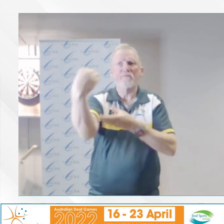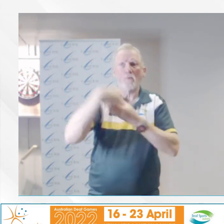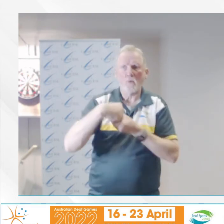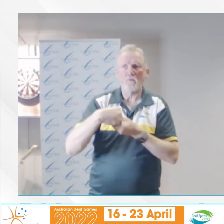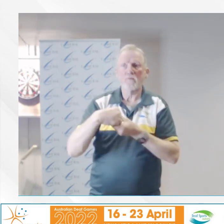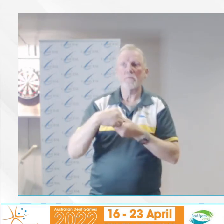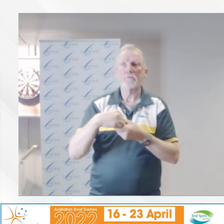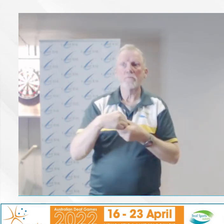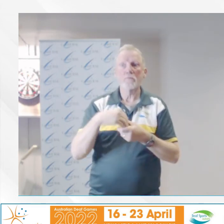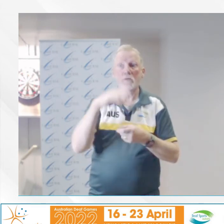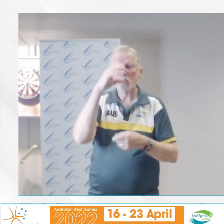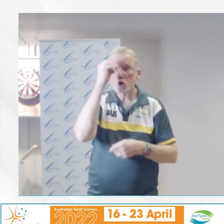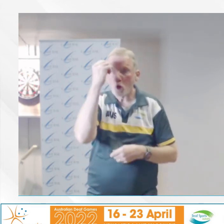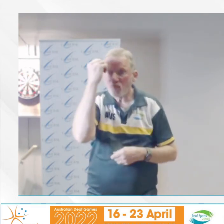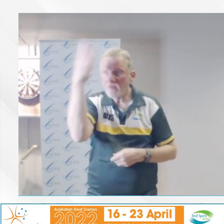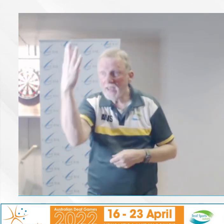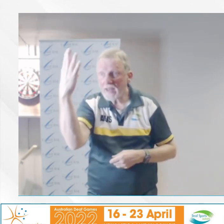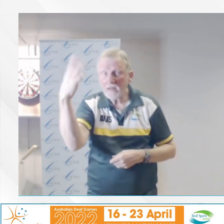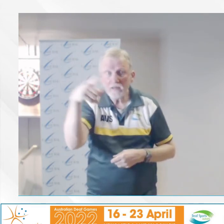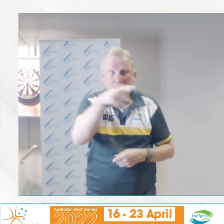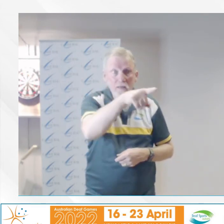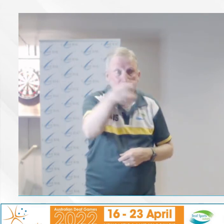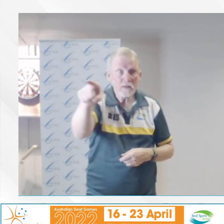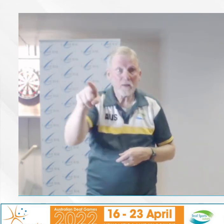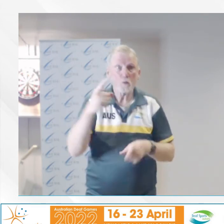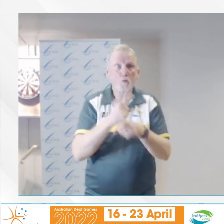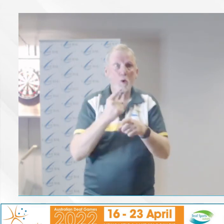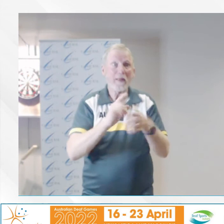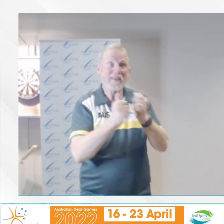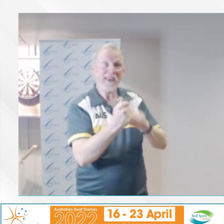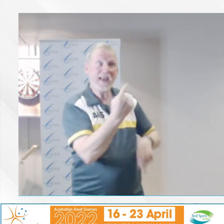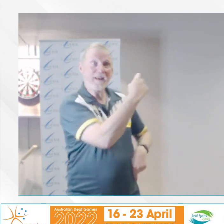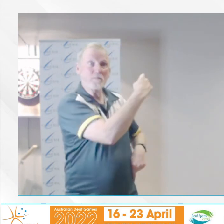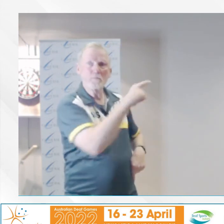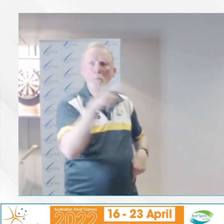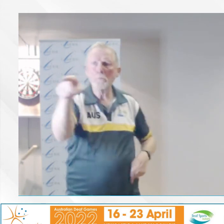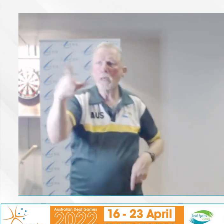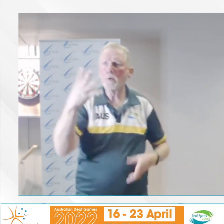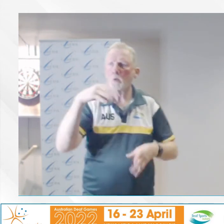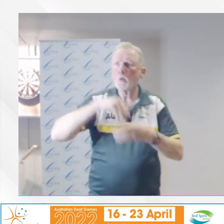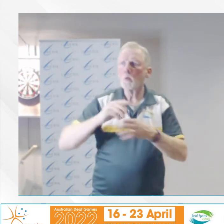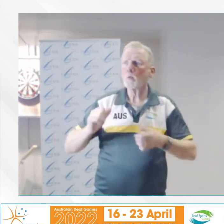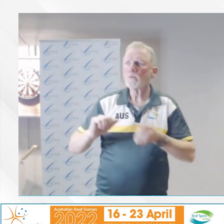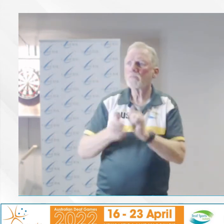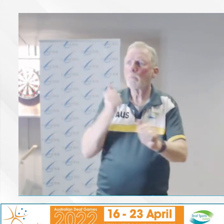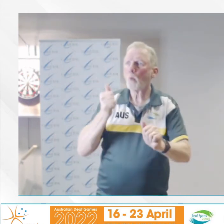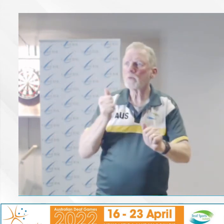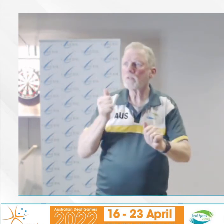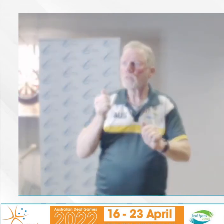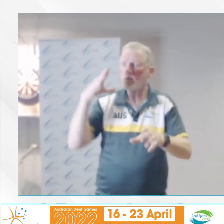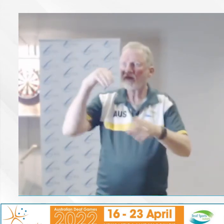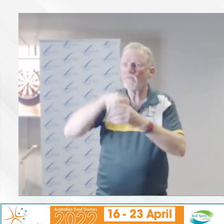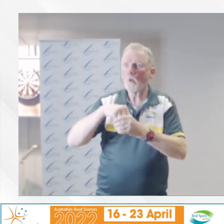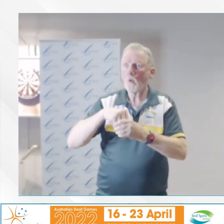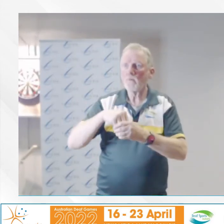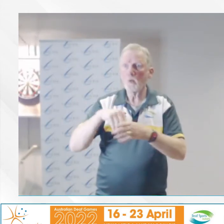and show their support and please don't forget um when we're talking about the games it's not